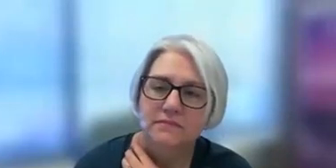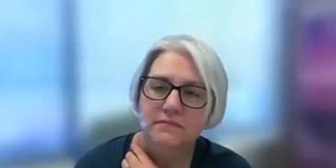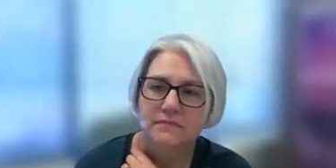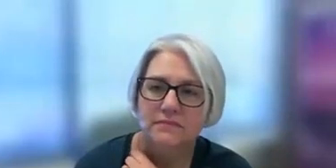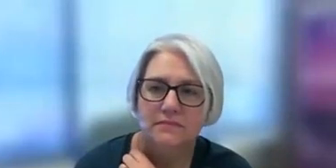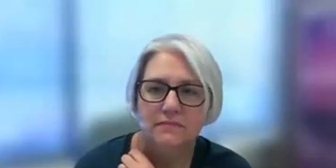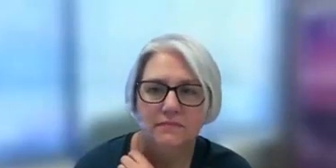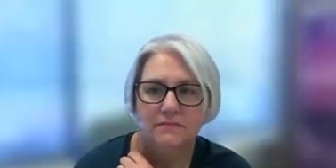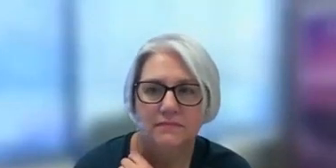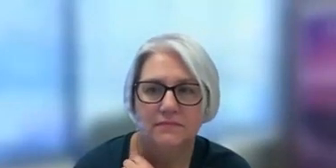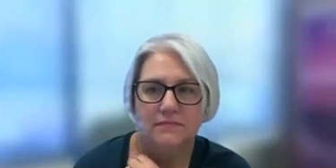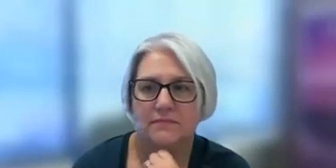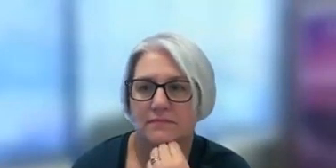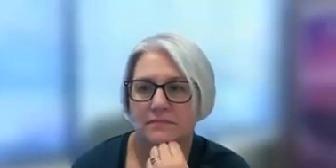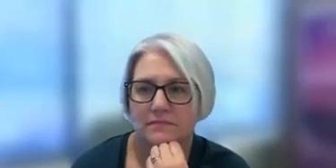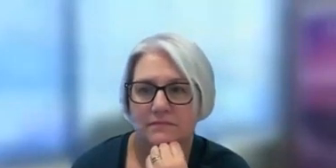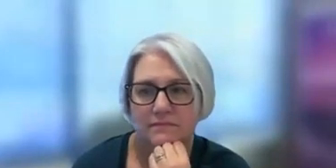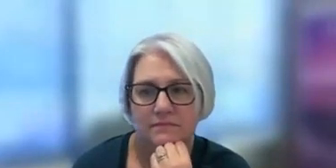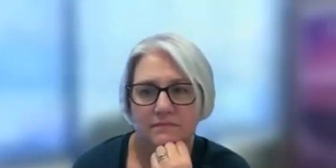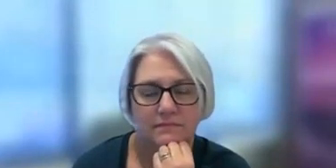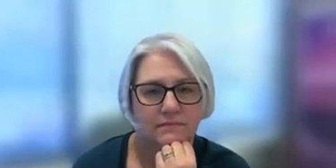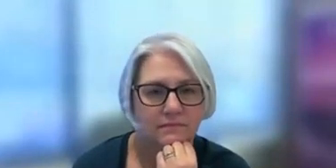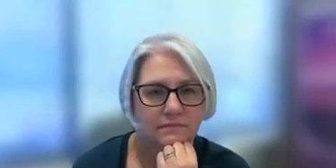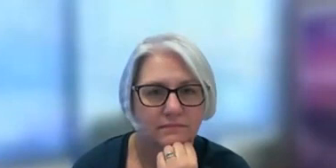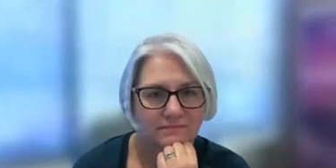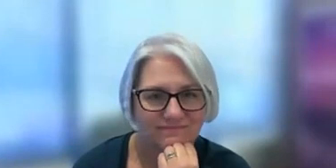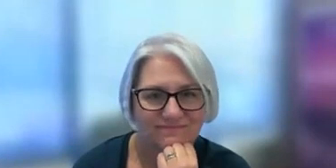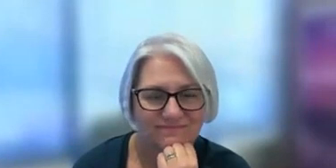Today we are pleased to have Dr. Heather Cooke with us.